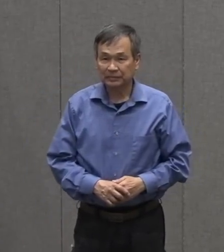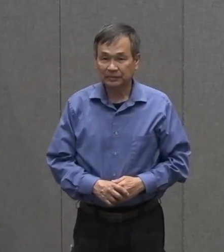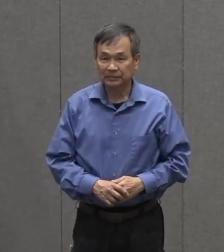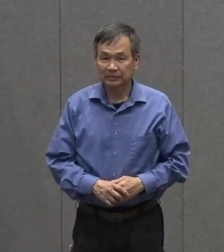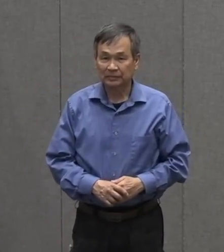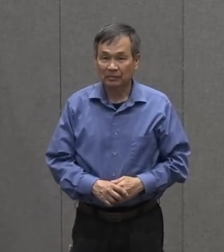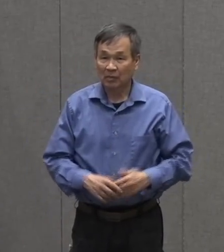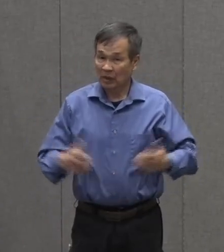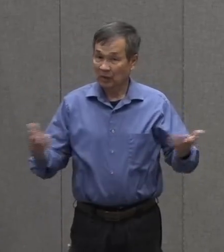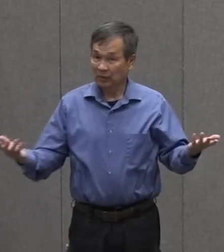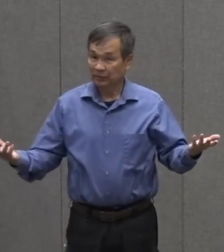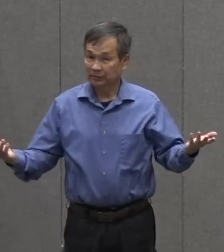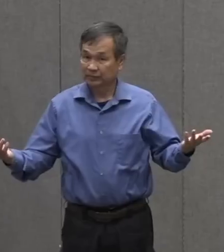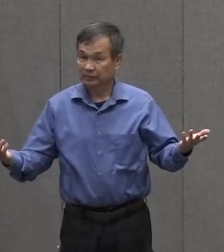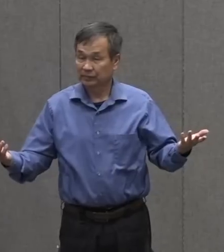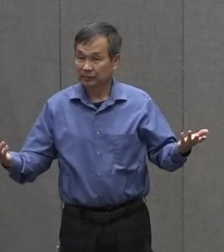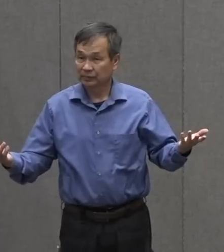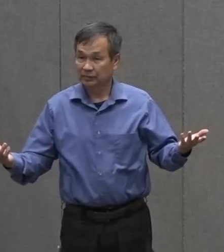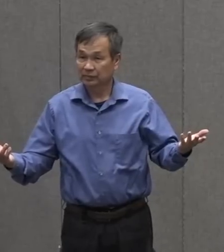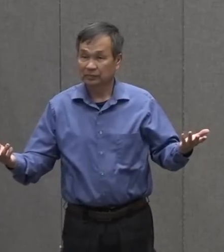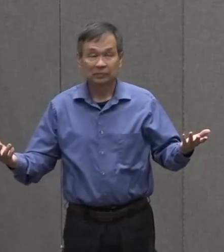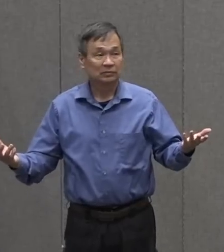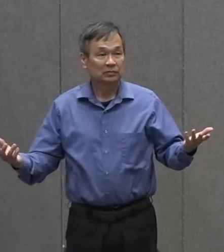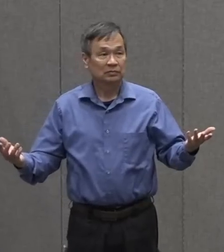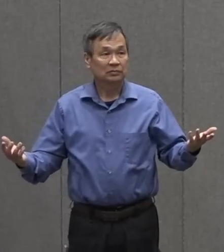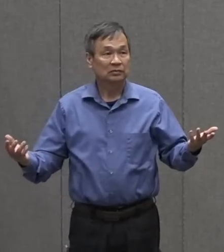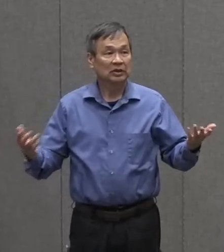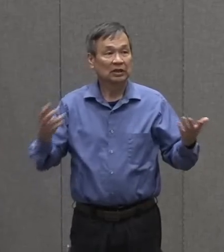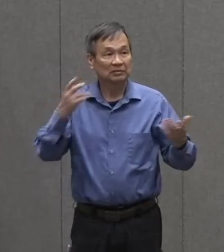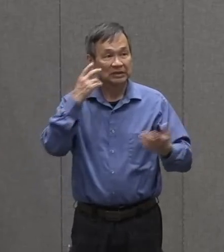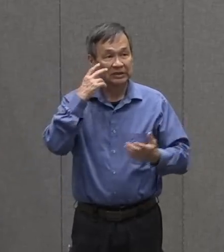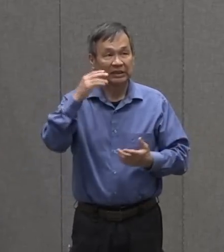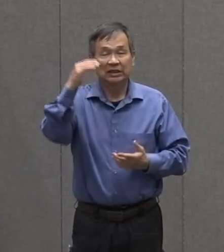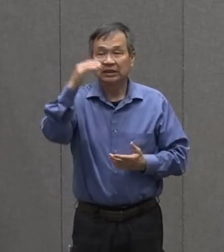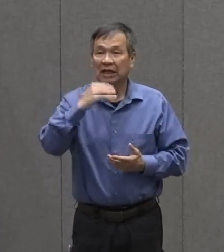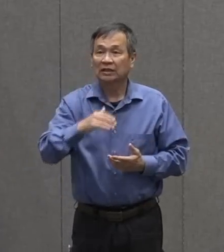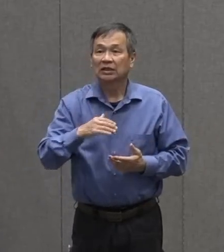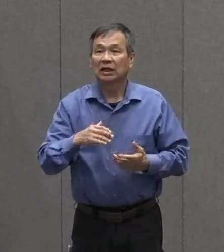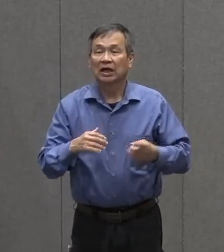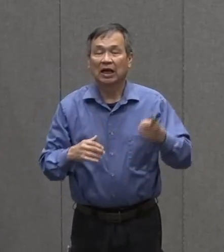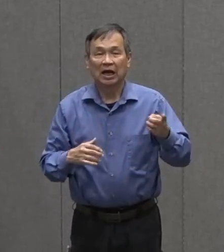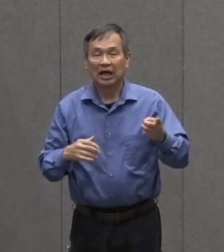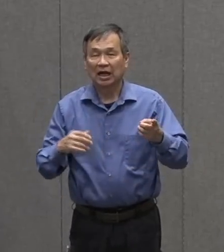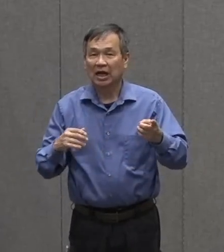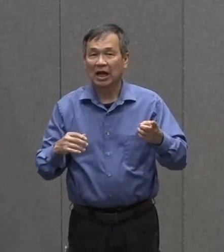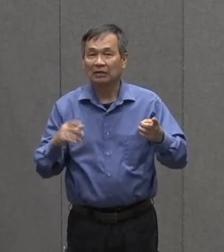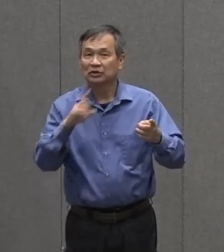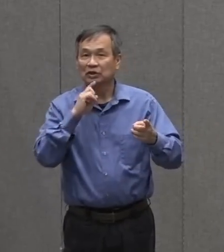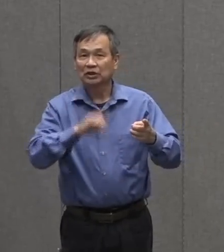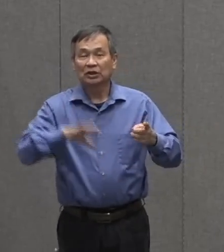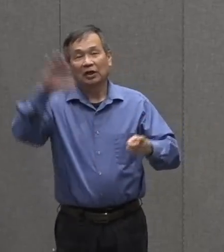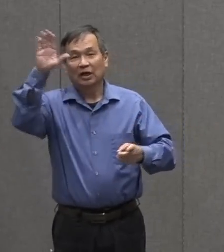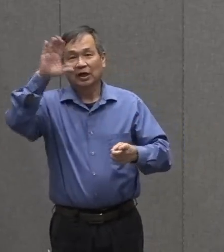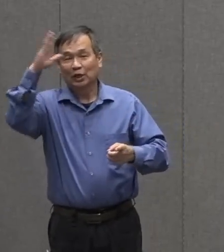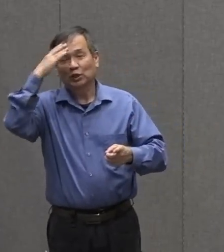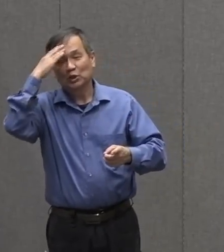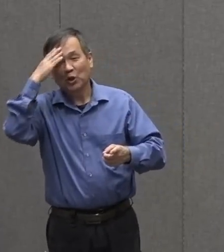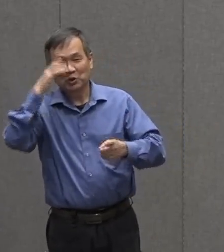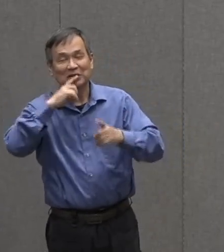So, before I go on to the next one, cause I know you guys were you're raising those hands, you're telling me oh, I know, I know, I know.